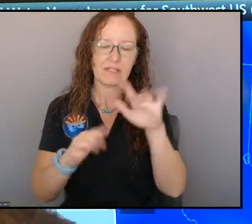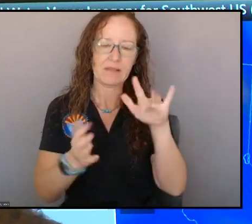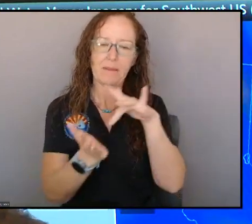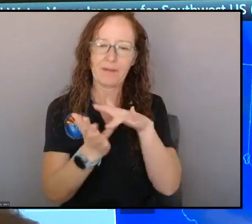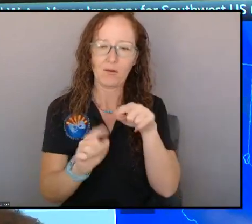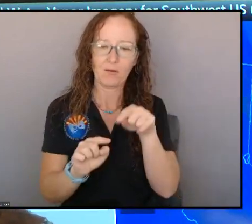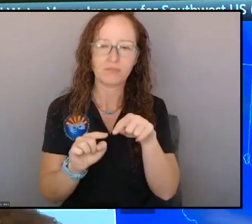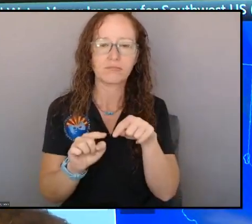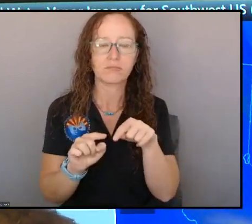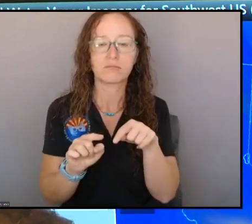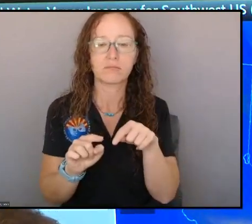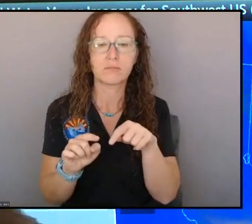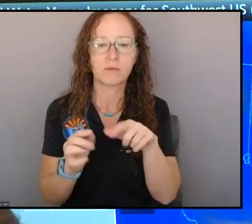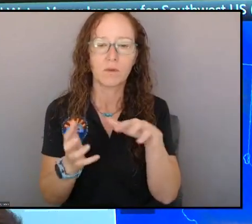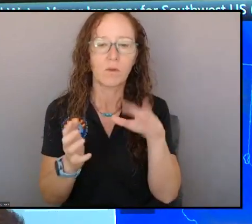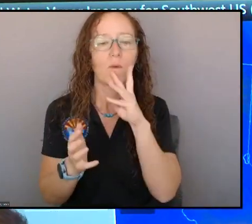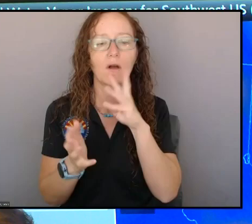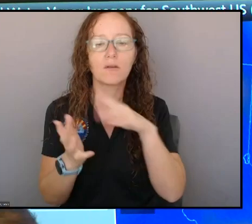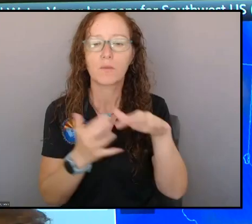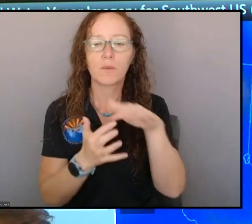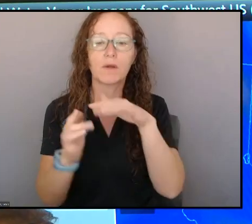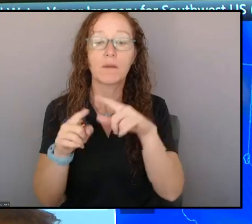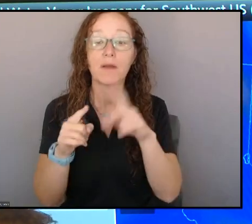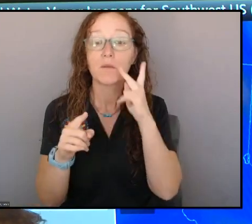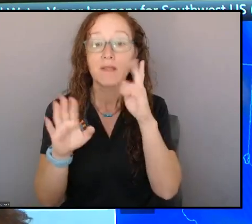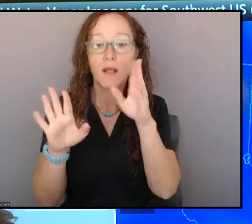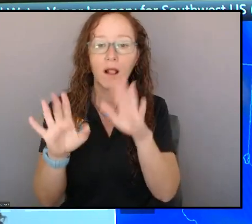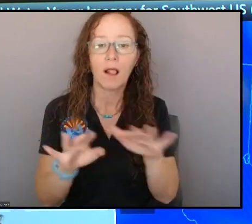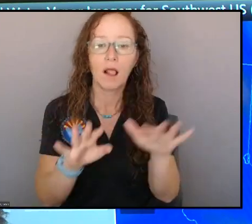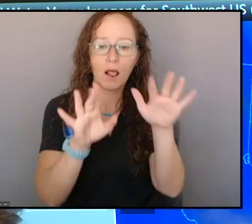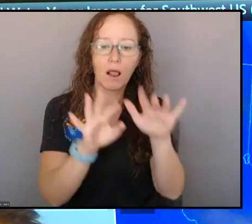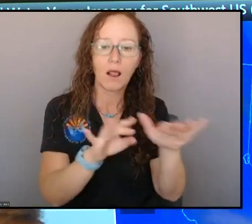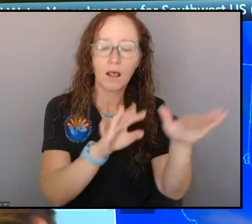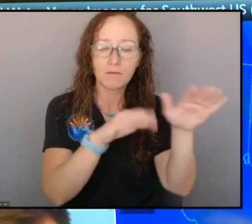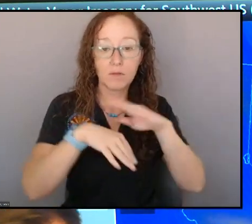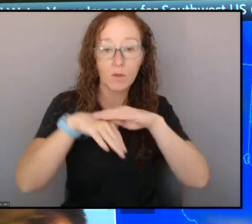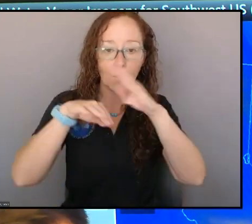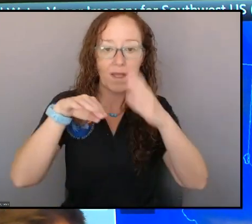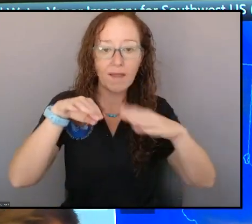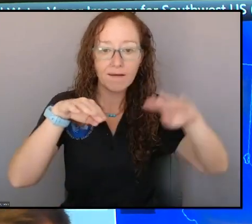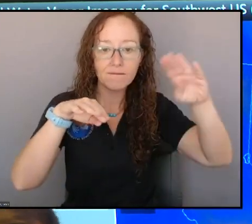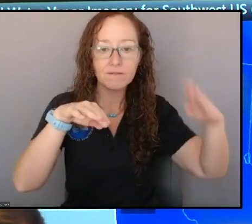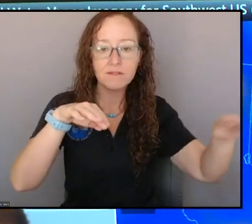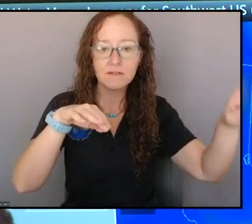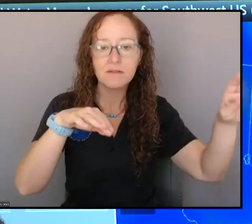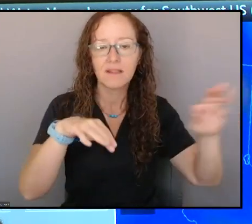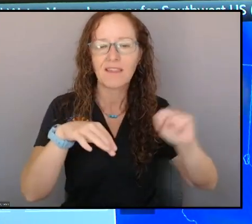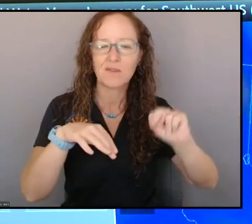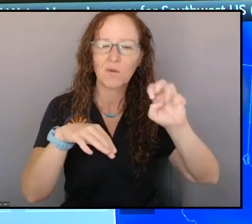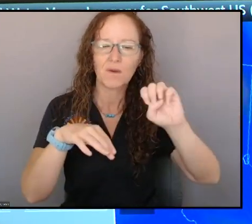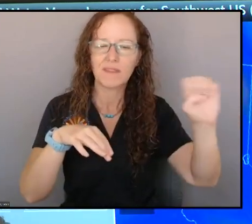undulations over Northeastern New Mexico. That's basically those mountain waves that we've been talking about. Those